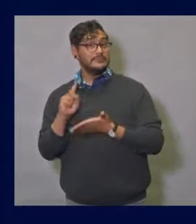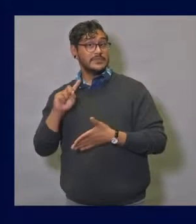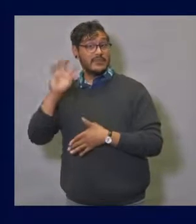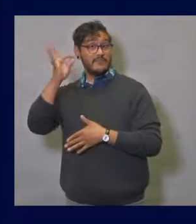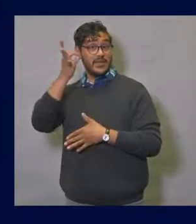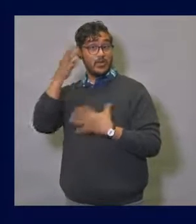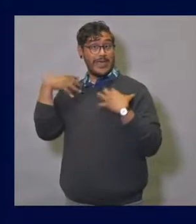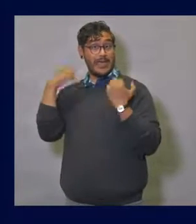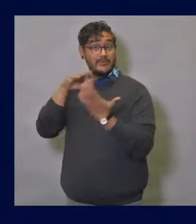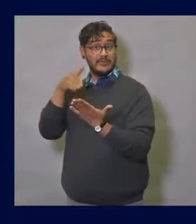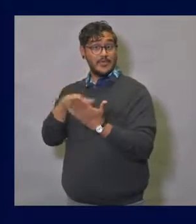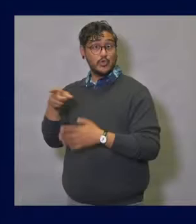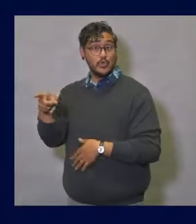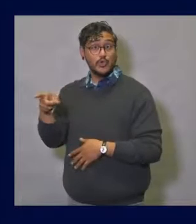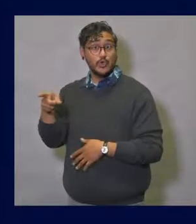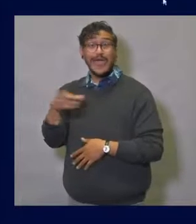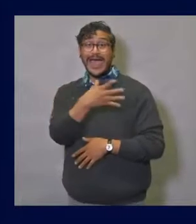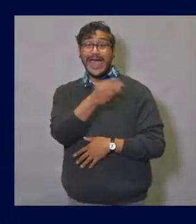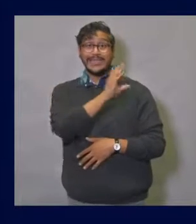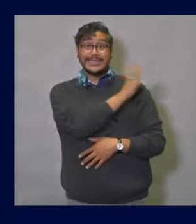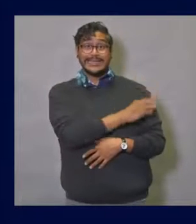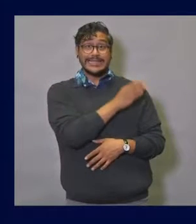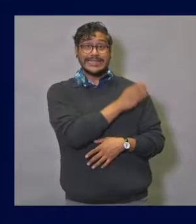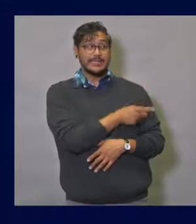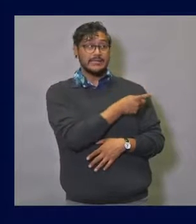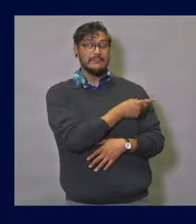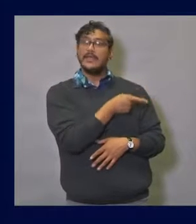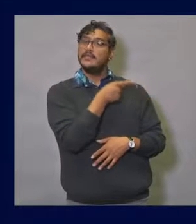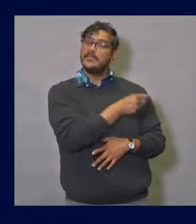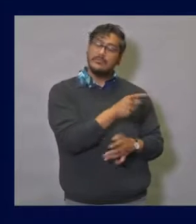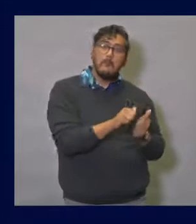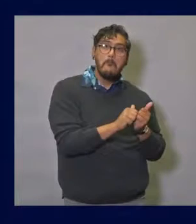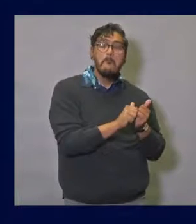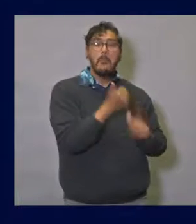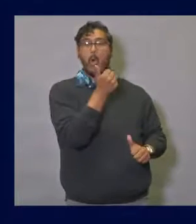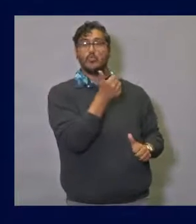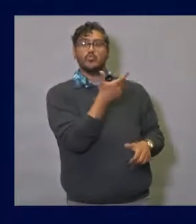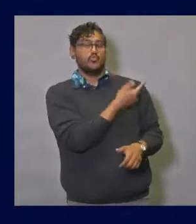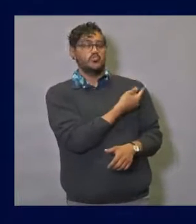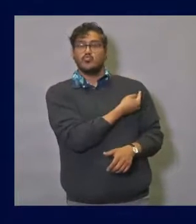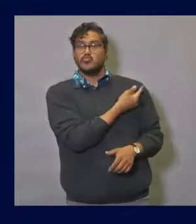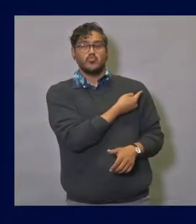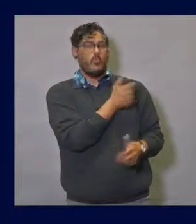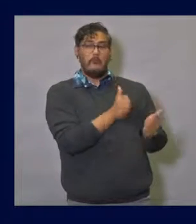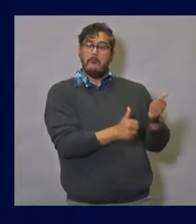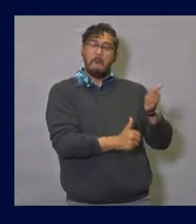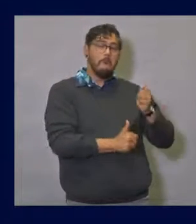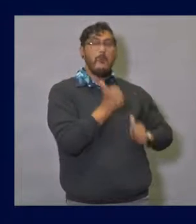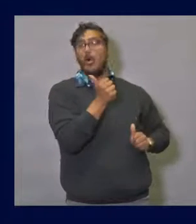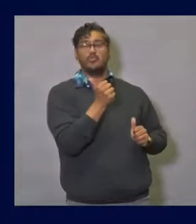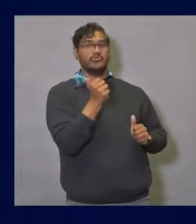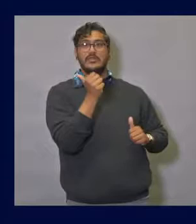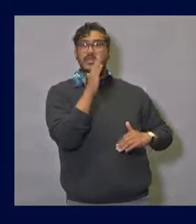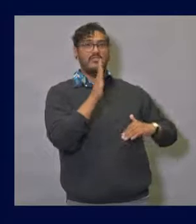SIMILAR TO LAST WEEK, ARE FEDERALLY QUALIFIED -- OUR